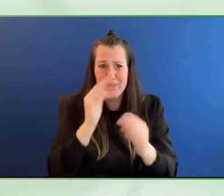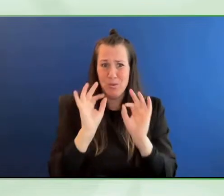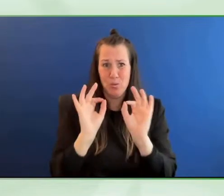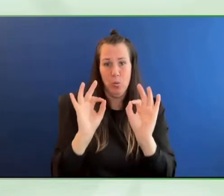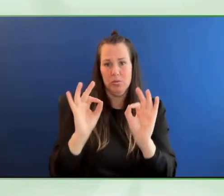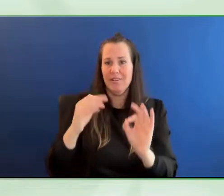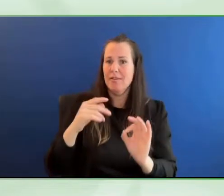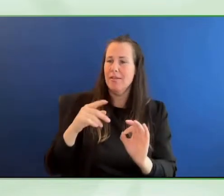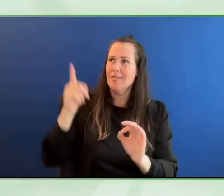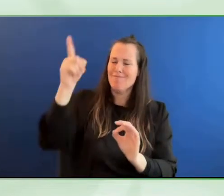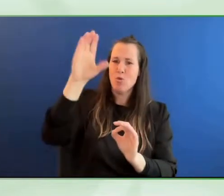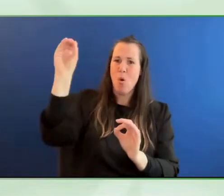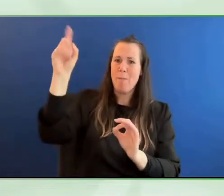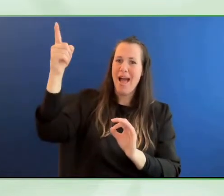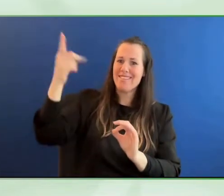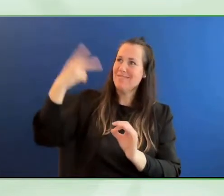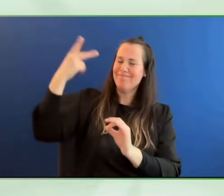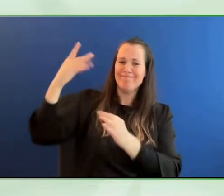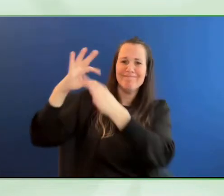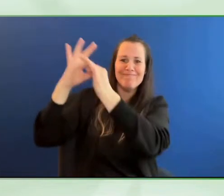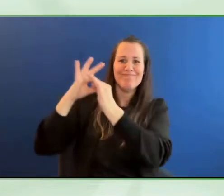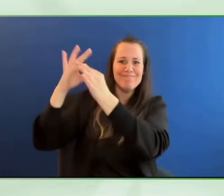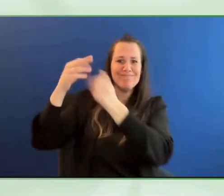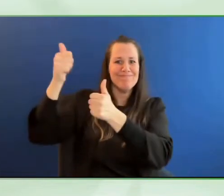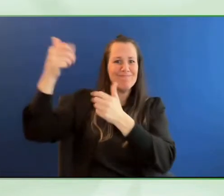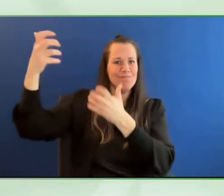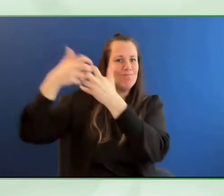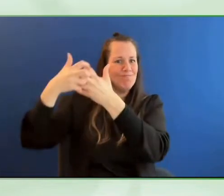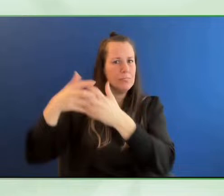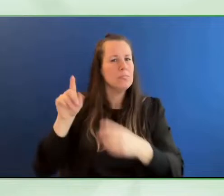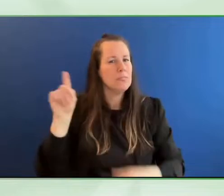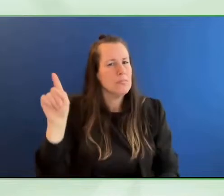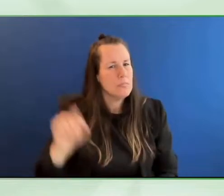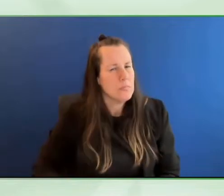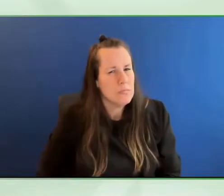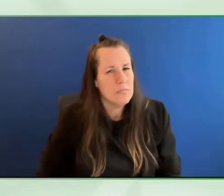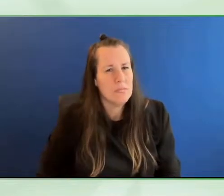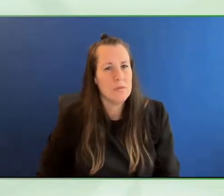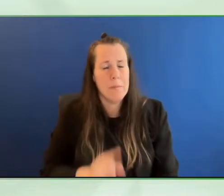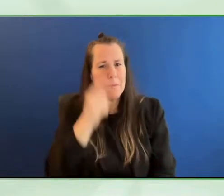Sure. So that is the yes and no! Marvellous.